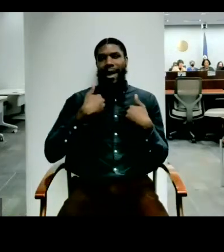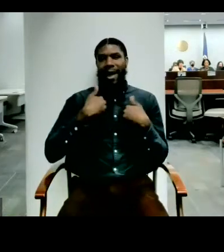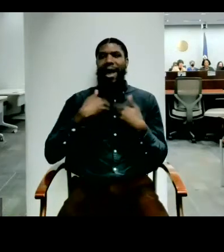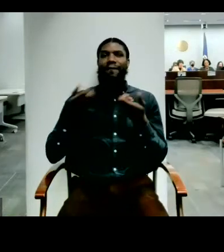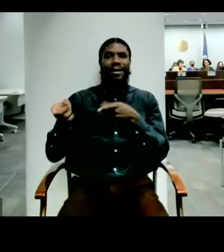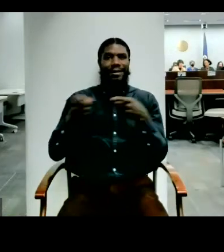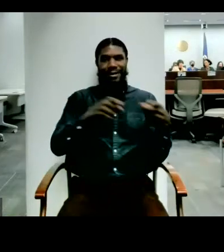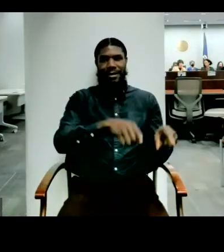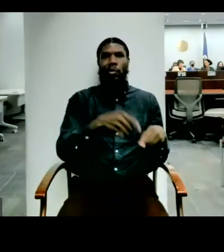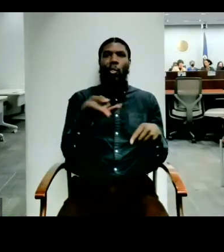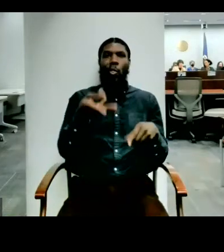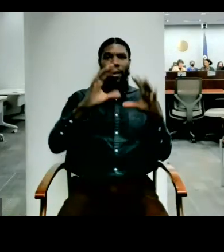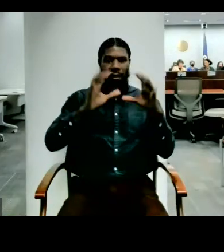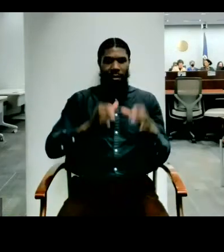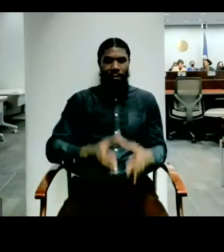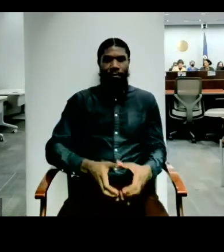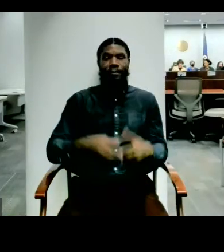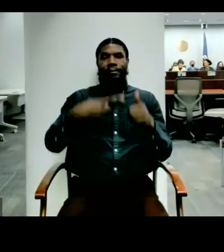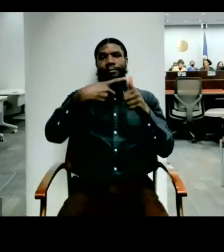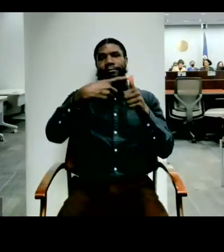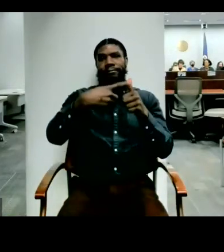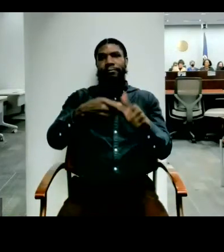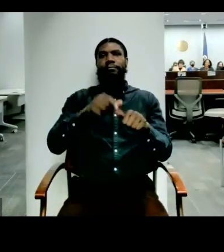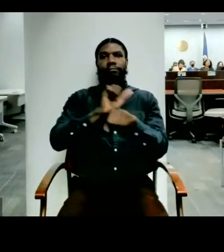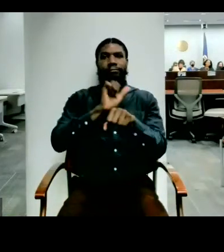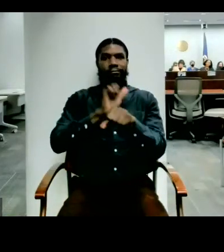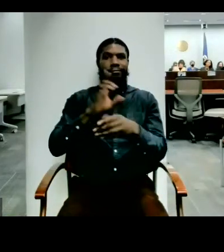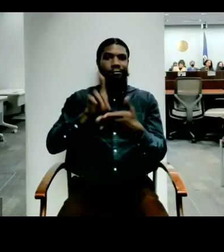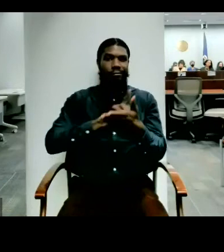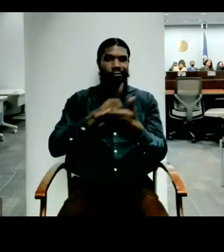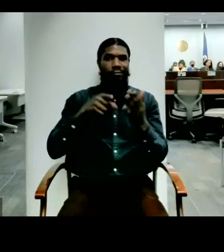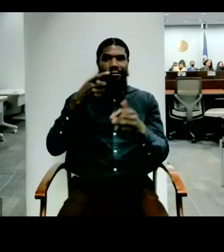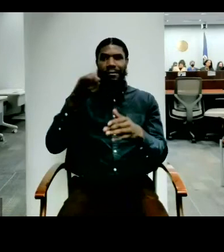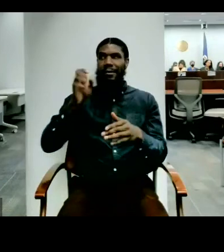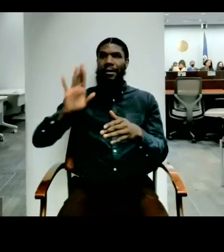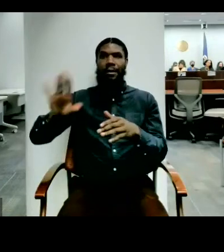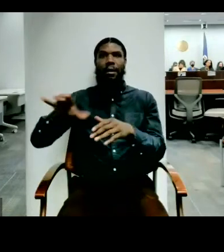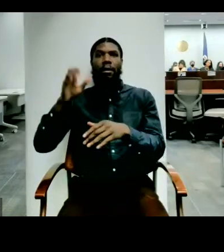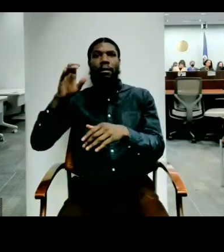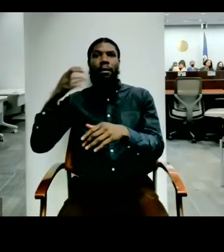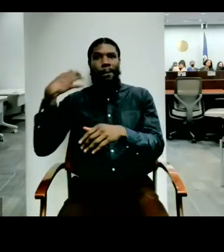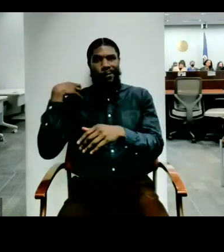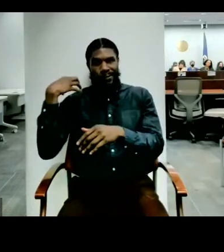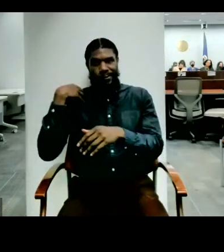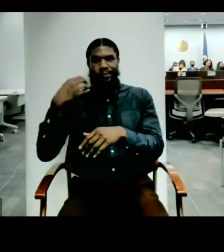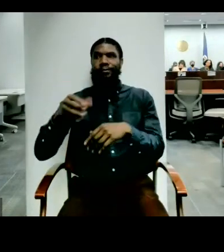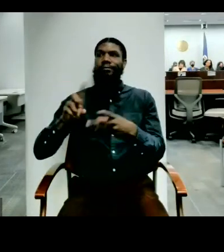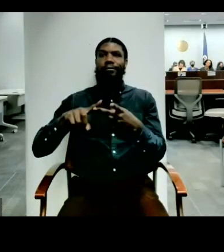Employees experiencing discrimination at the hands of employers or supervisors and managers.